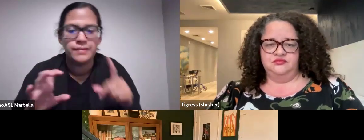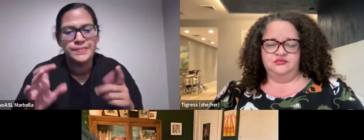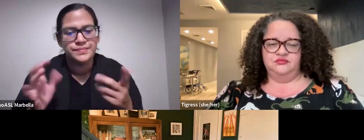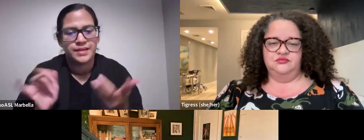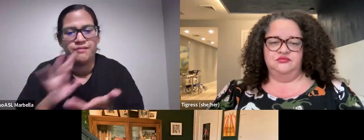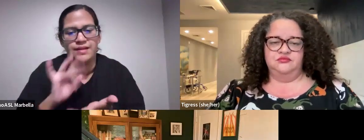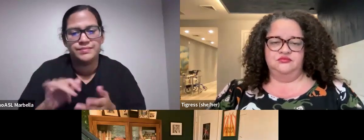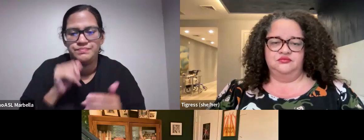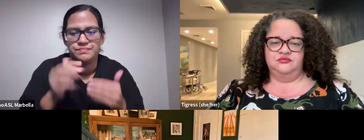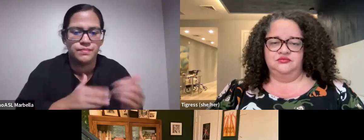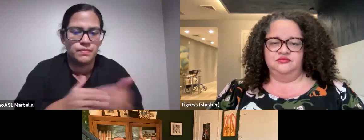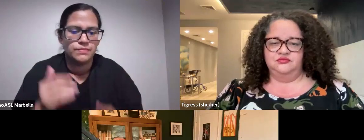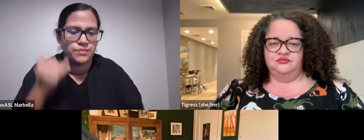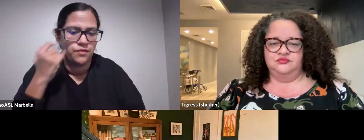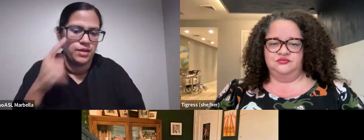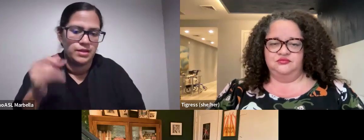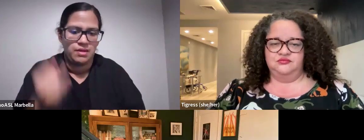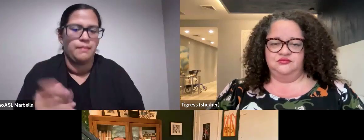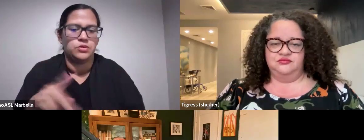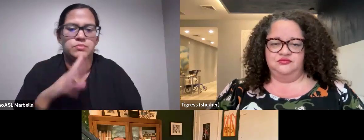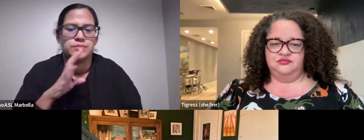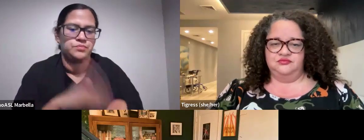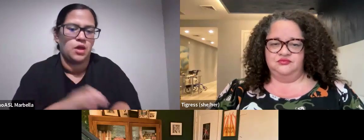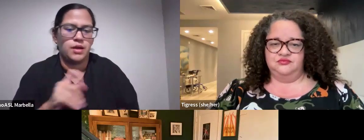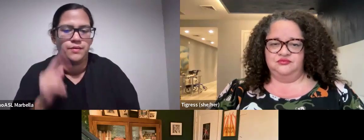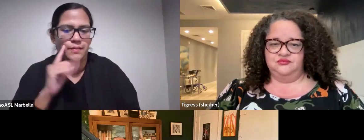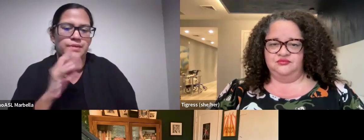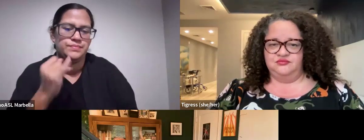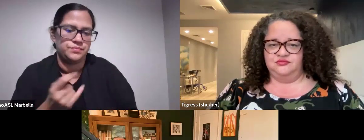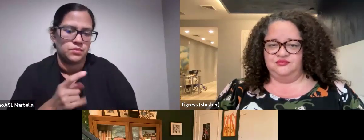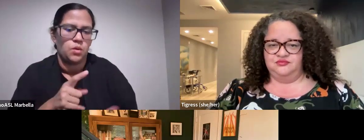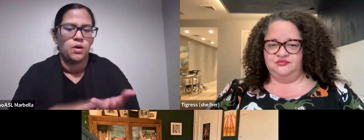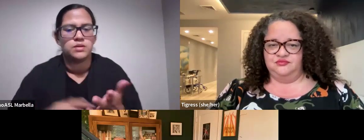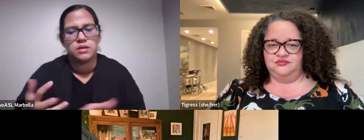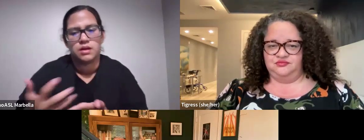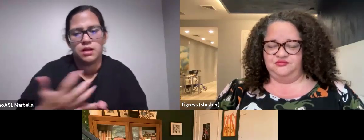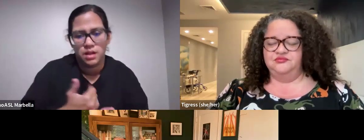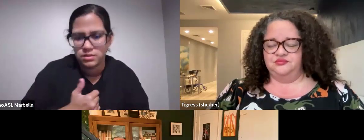their nonsense. We don't think about what's the collective toll on fat folks of just